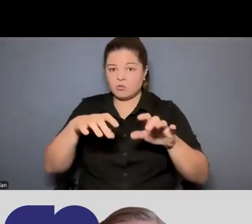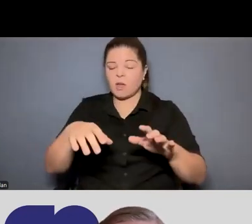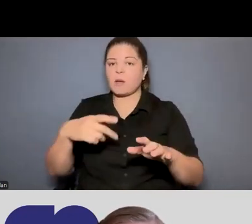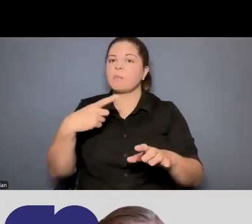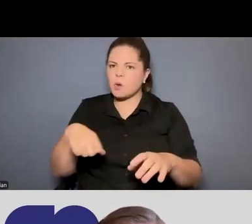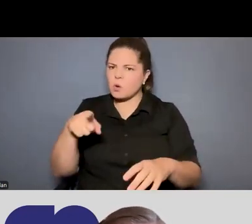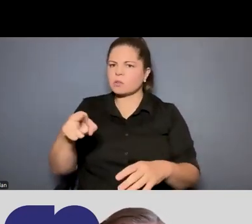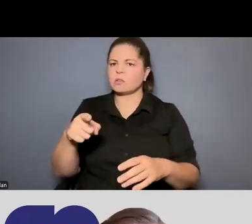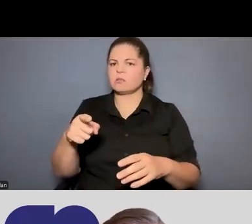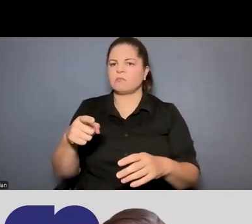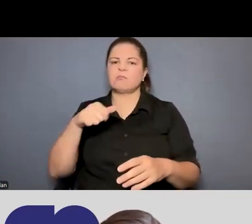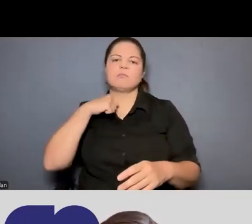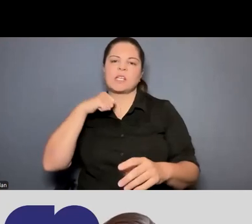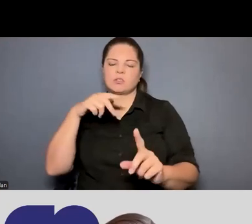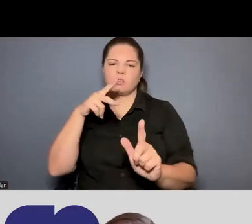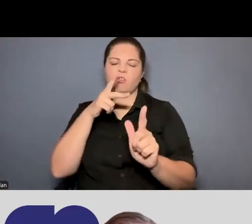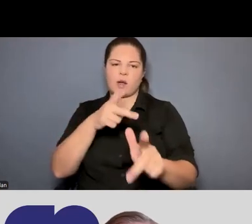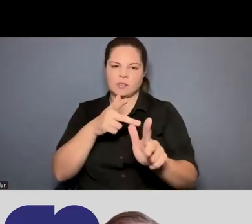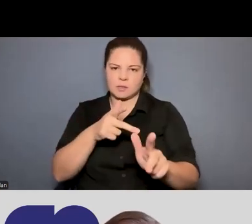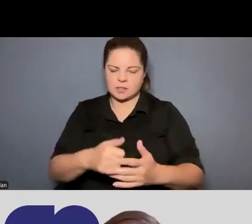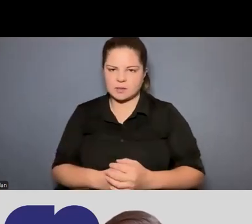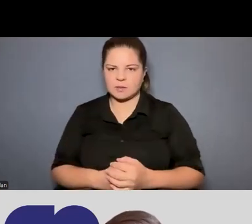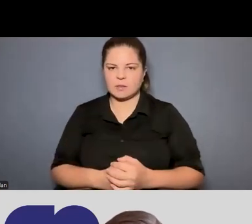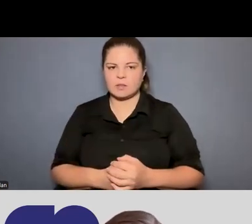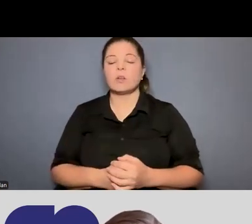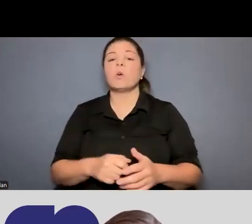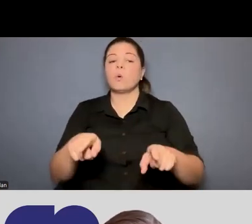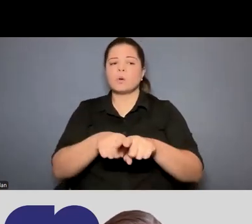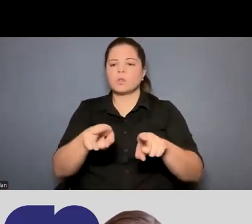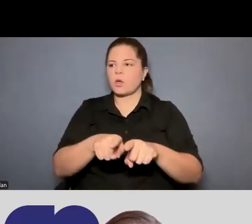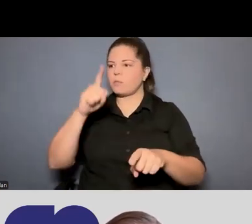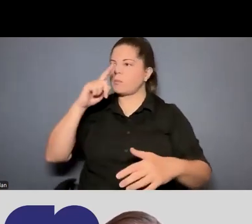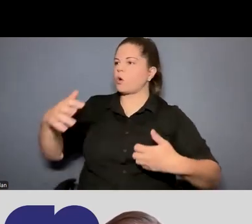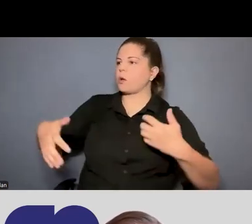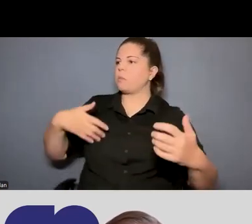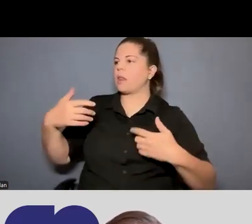which relied on complaints about individual incidents of sexual harassment as the primary